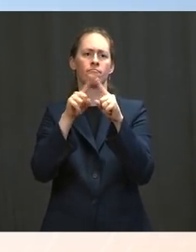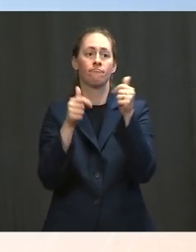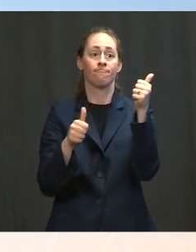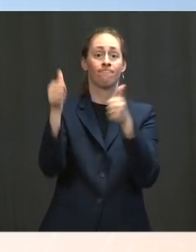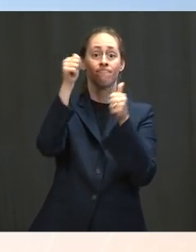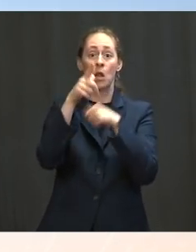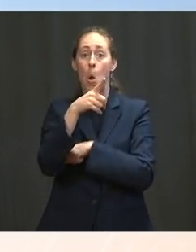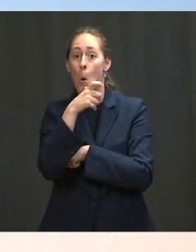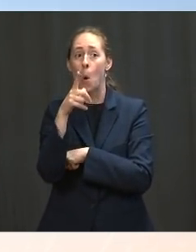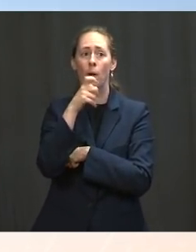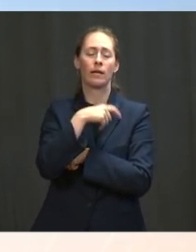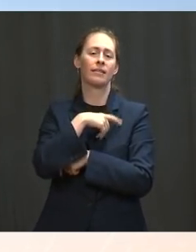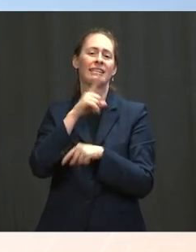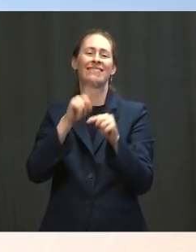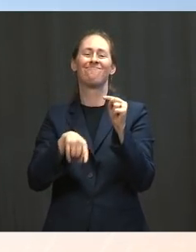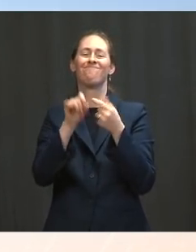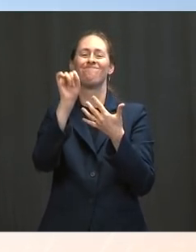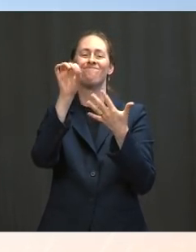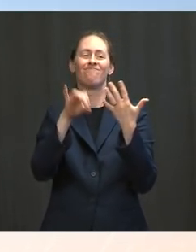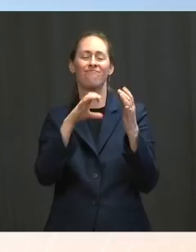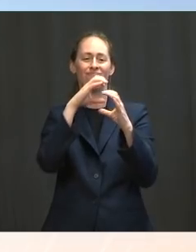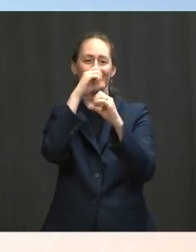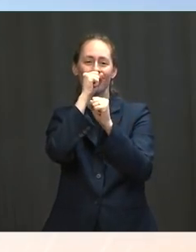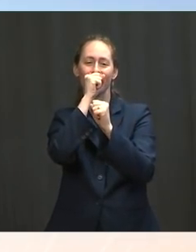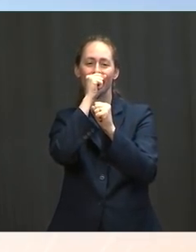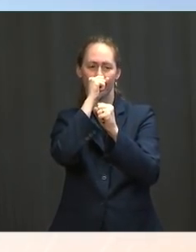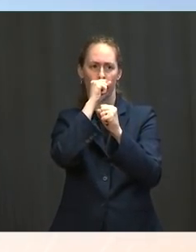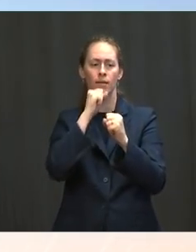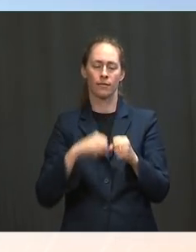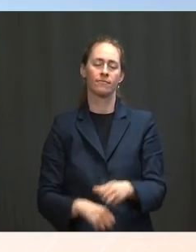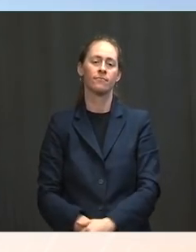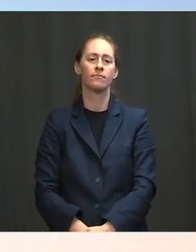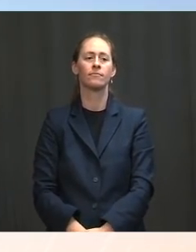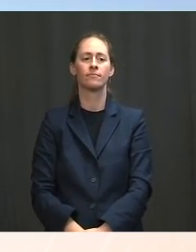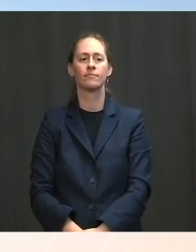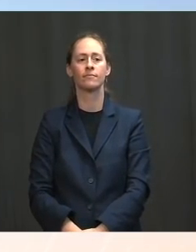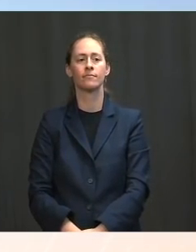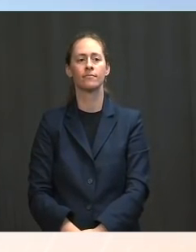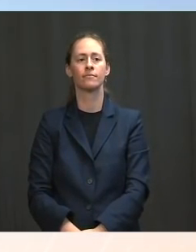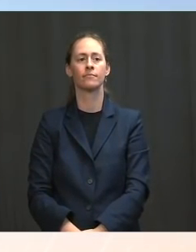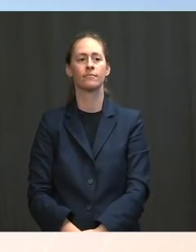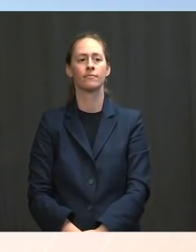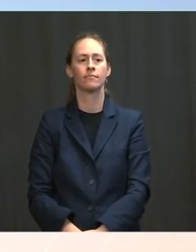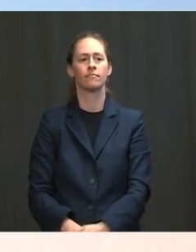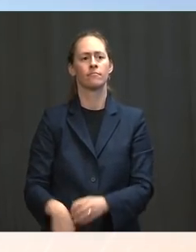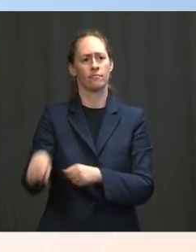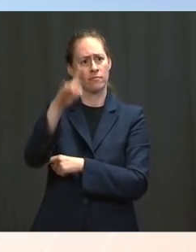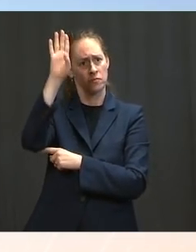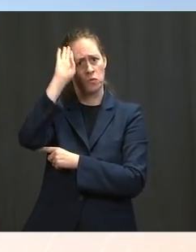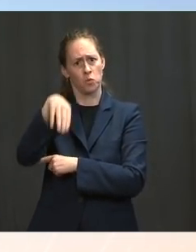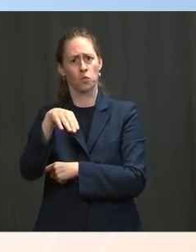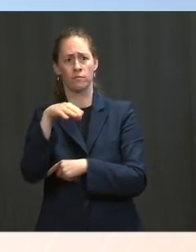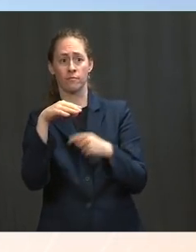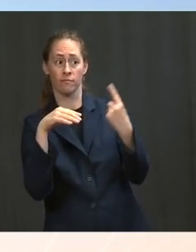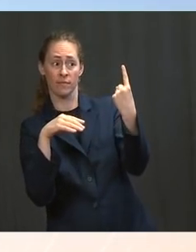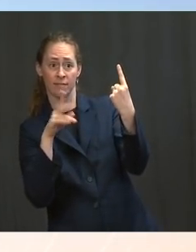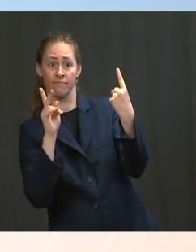were involved with and knowledgeable of the horrific death of Jamal Khashoggi. Beyond that, I can tell you that,